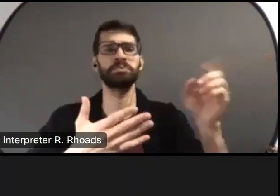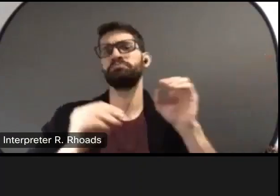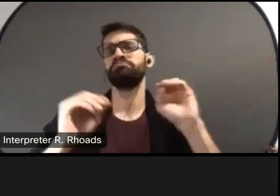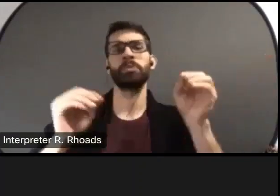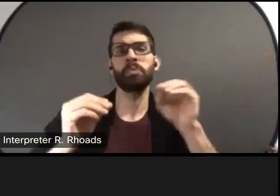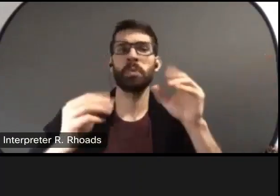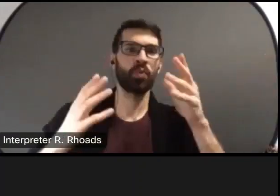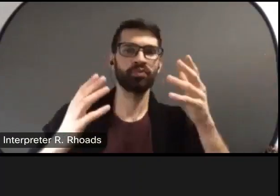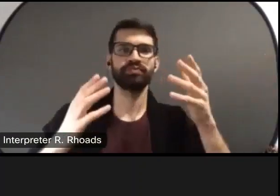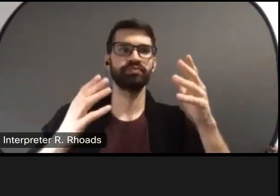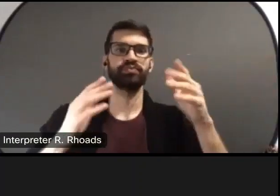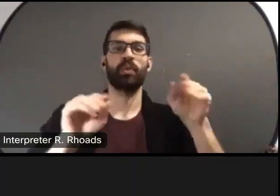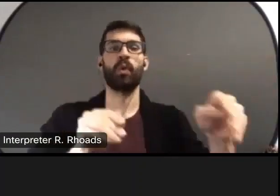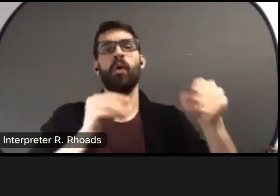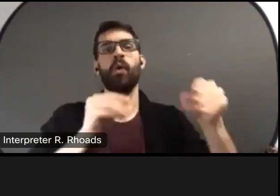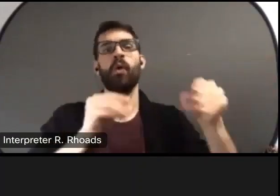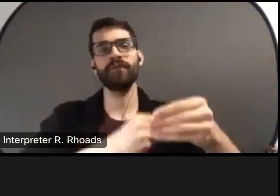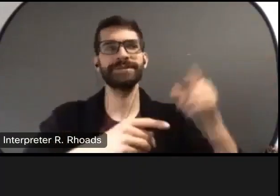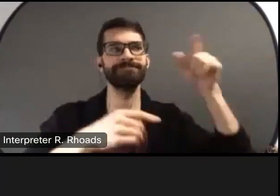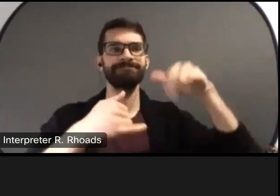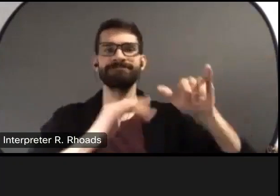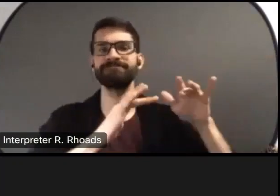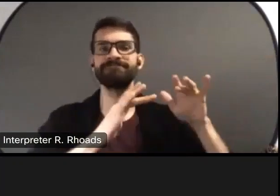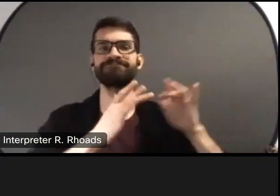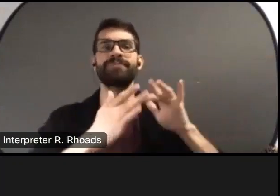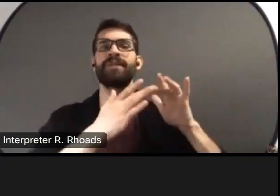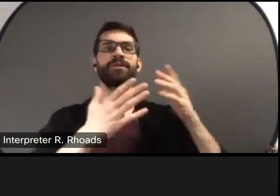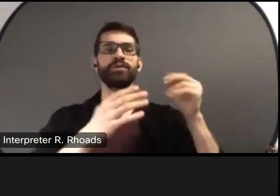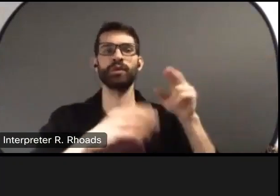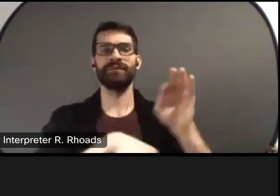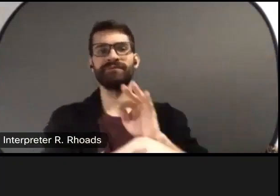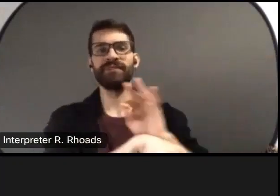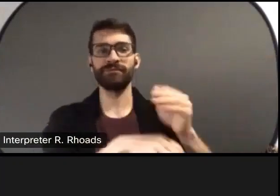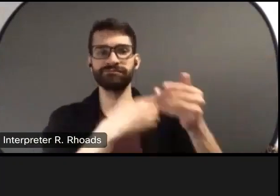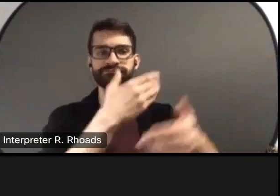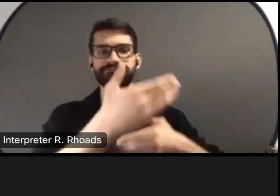doesn't prevent them from functioning. One of the things that's always been difficult is,